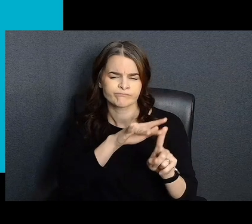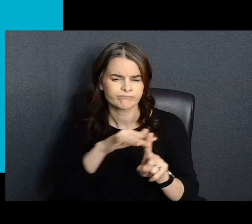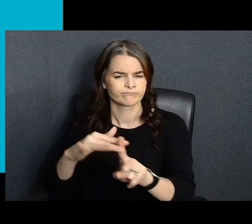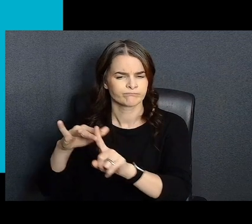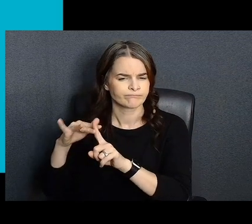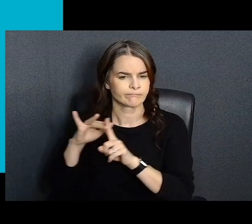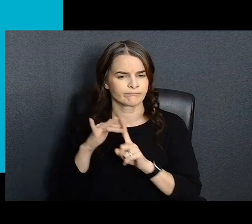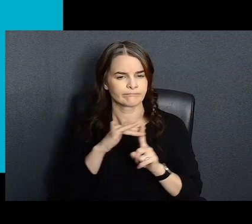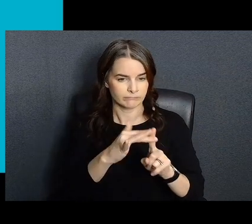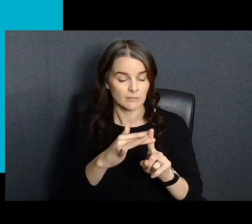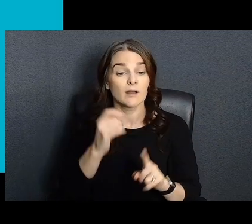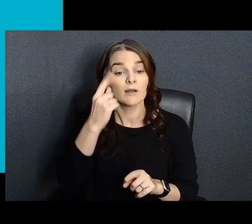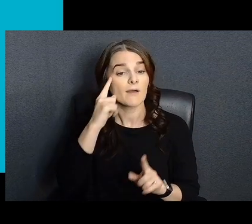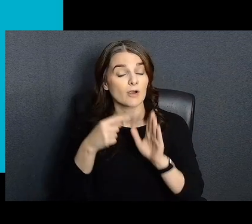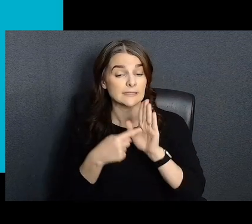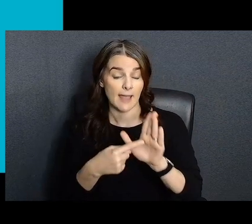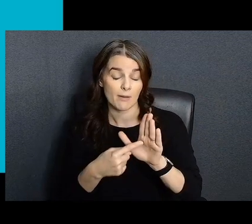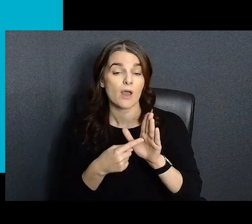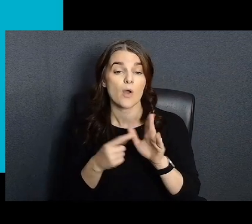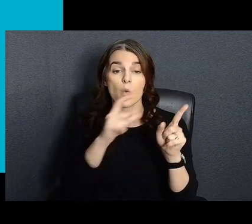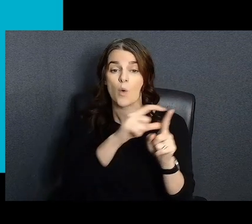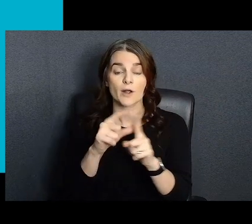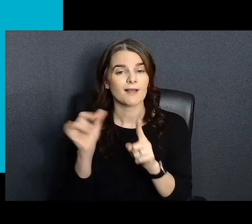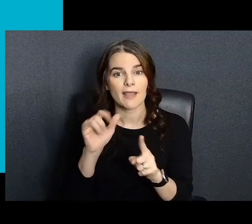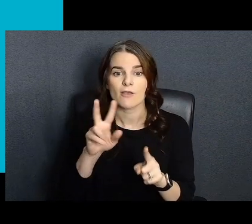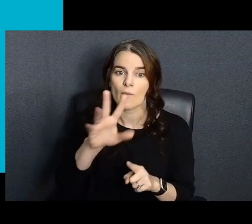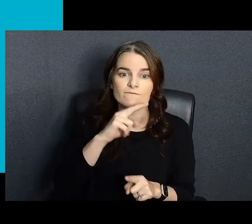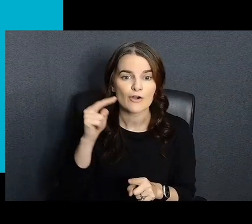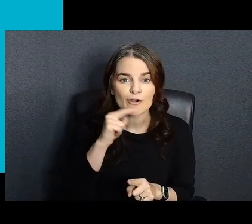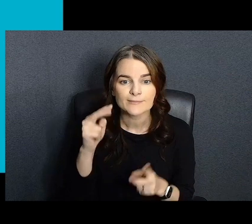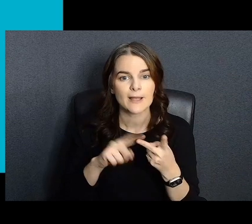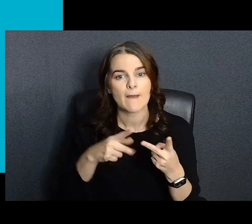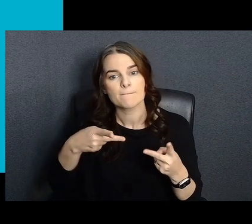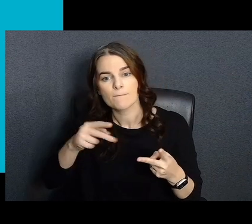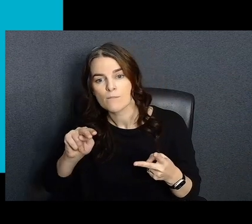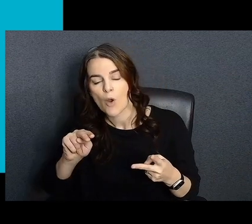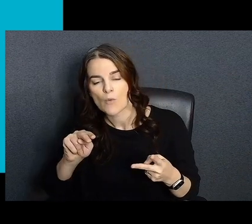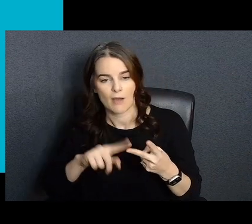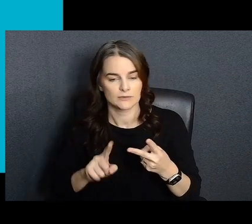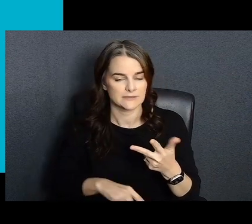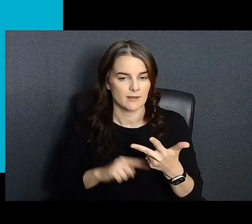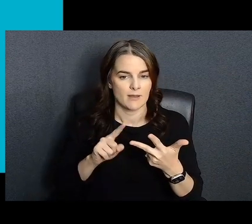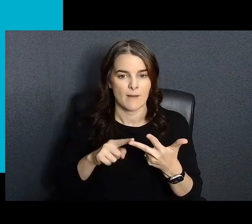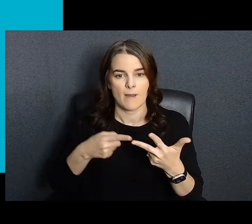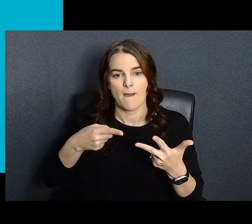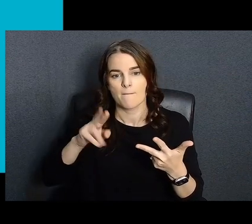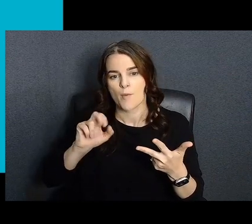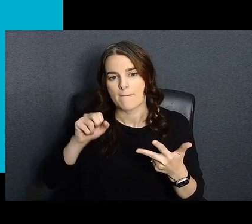So for example, those are going to be words that a lot of your verbs. Some of your pronouns. Prepositions.